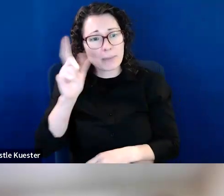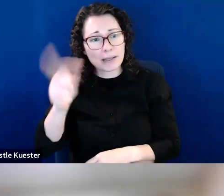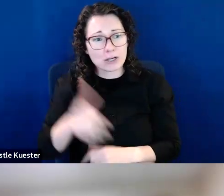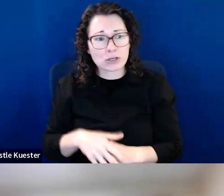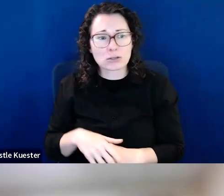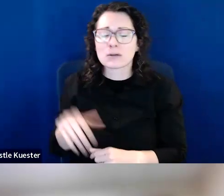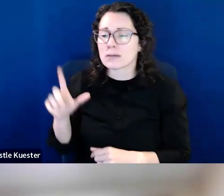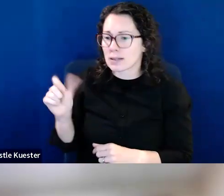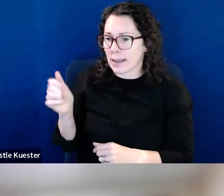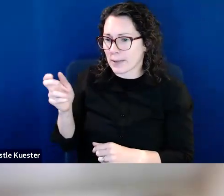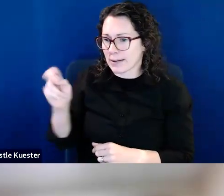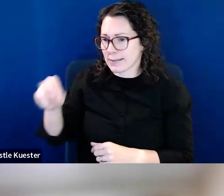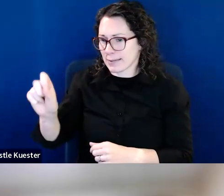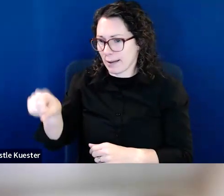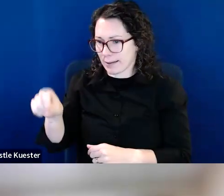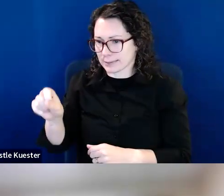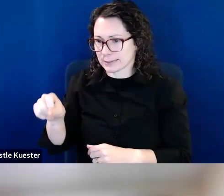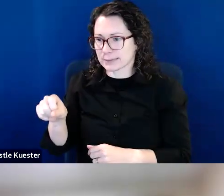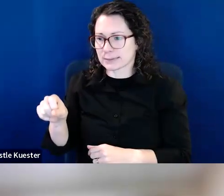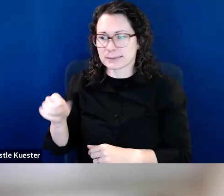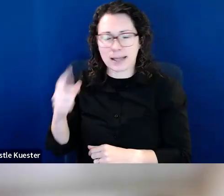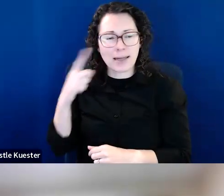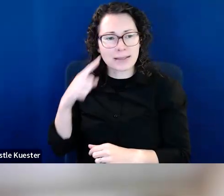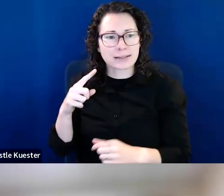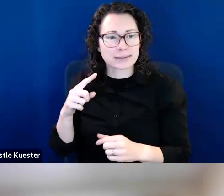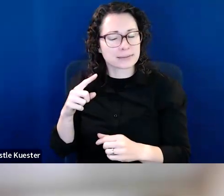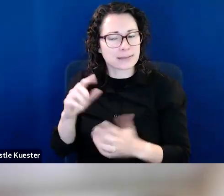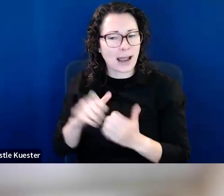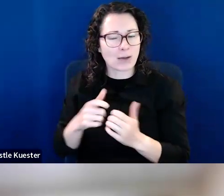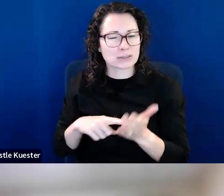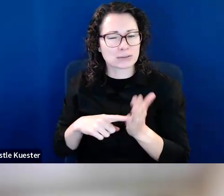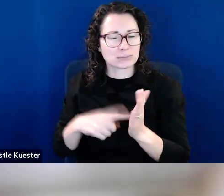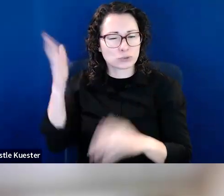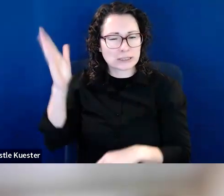I think I mean I think the way it's presented is that the drug companies are doing this research